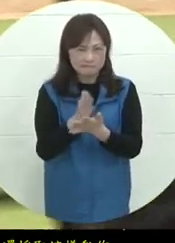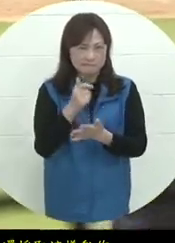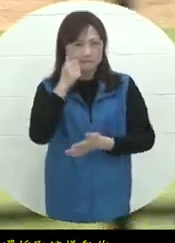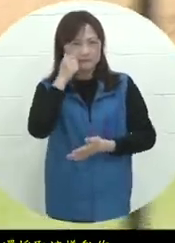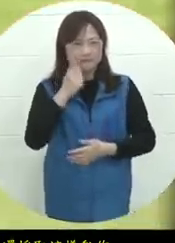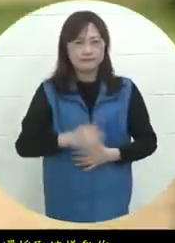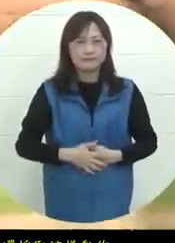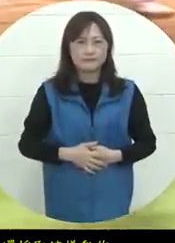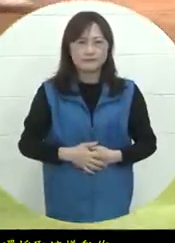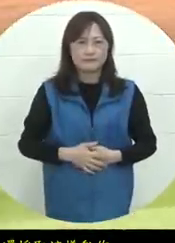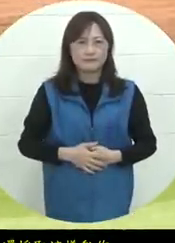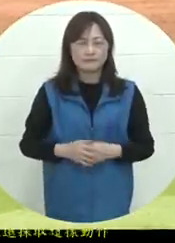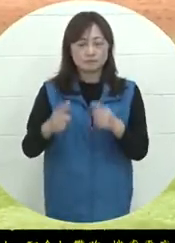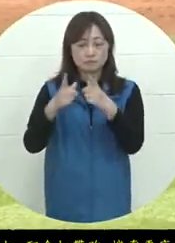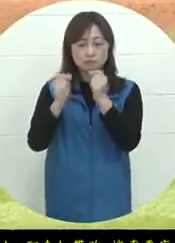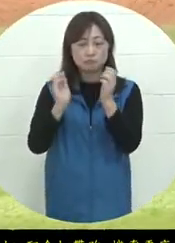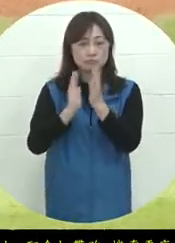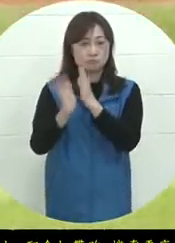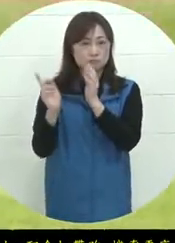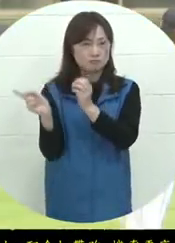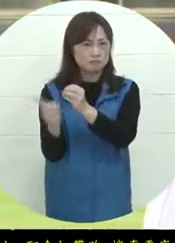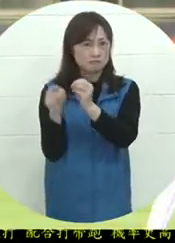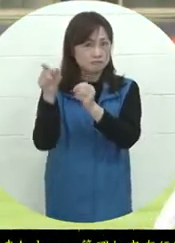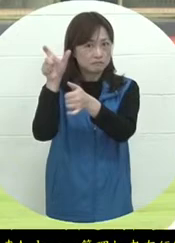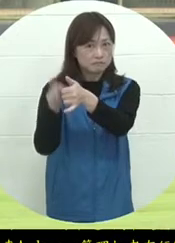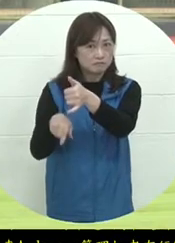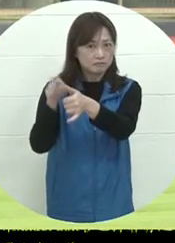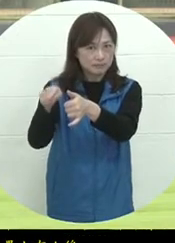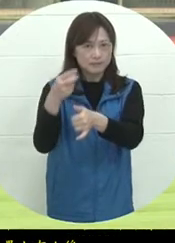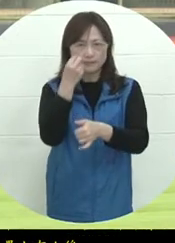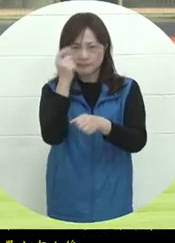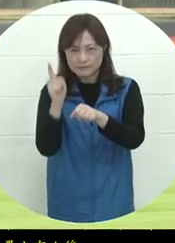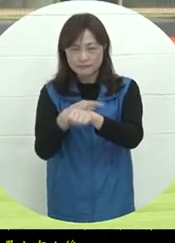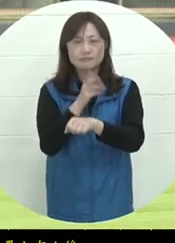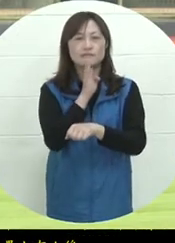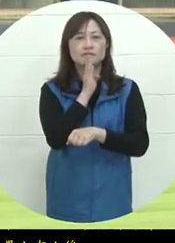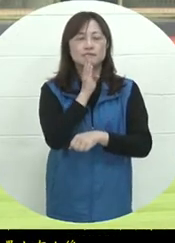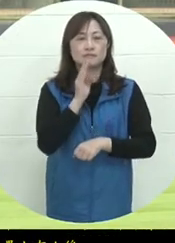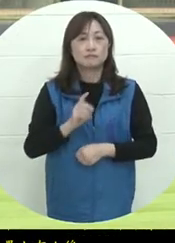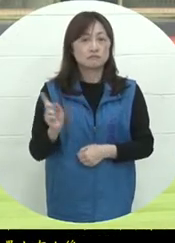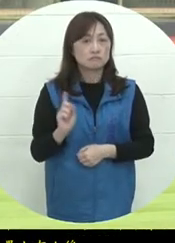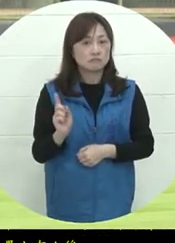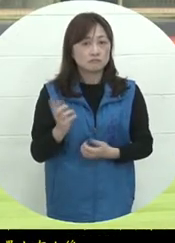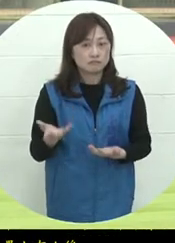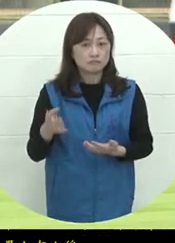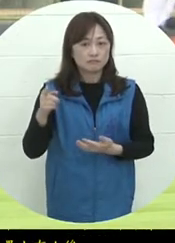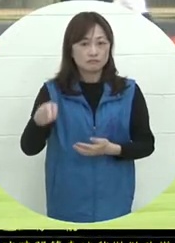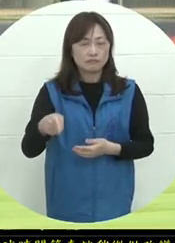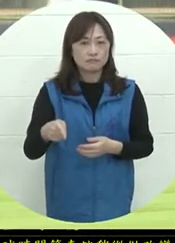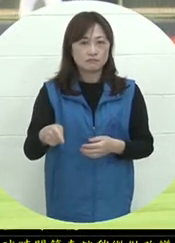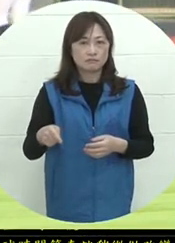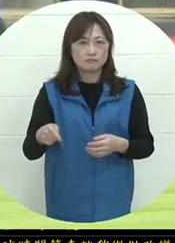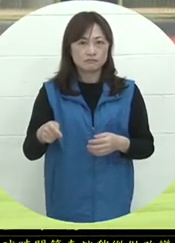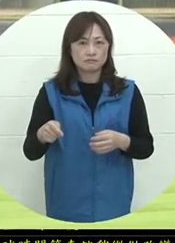Wow, speaking of the Japanese team's hitters, this is also one of their characteristics. Just this one The ball has already deviated from the strike , but there are more bait balls.